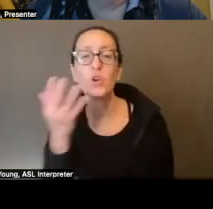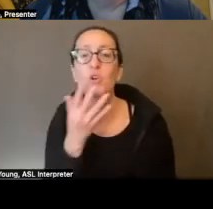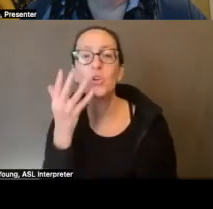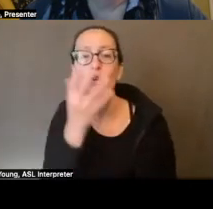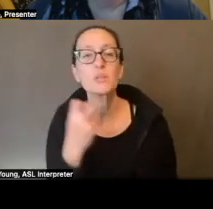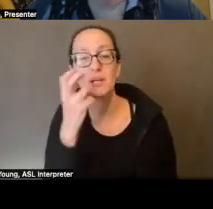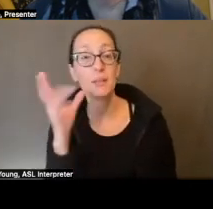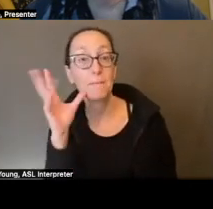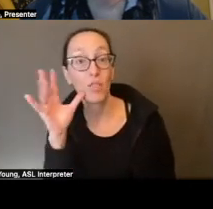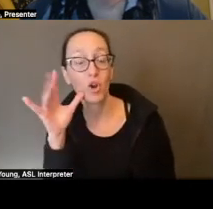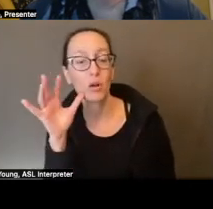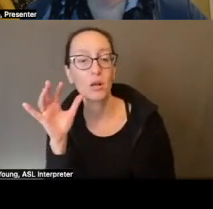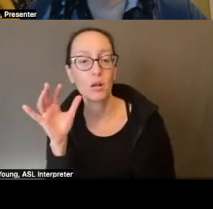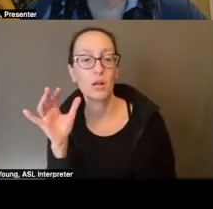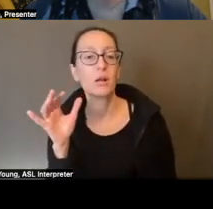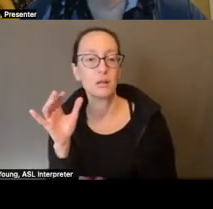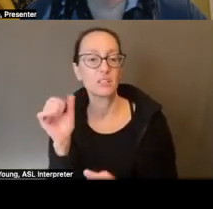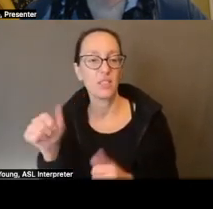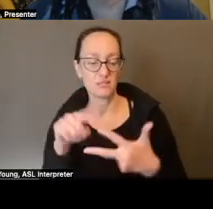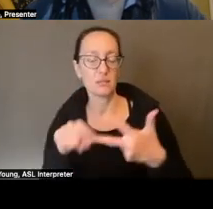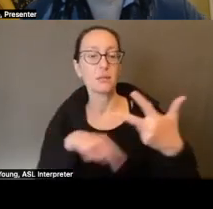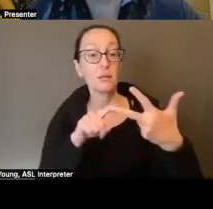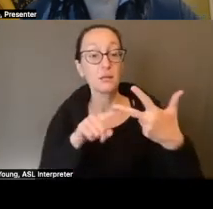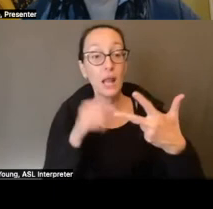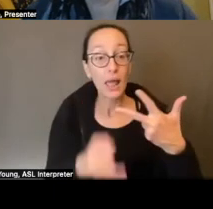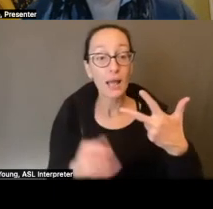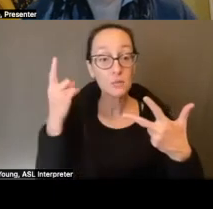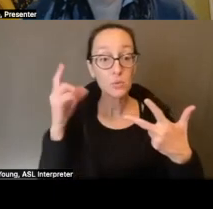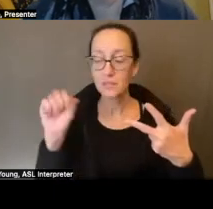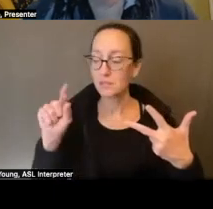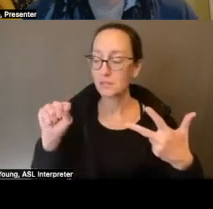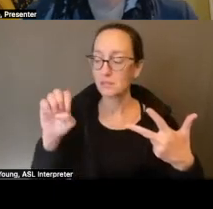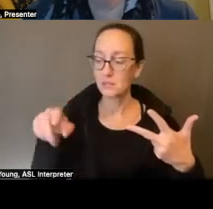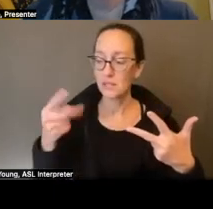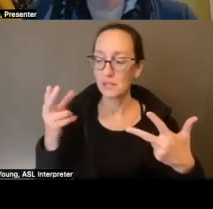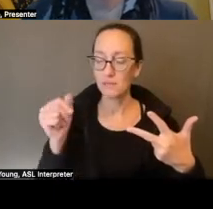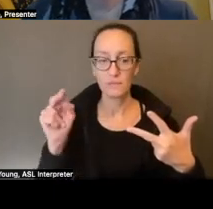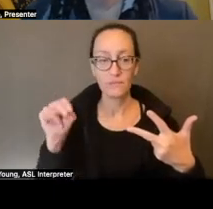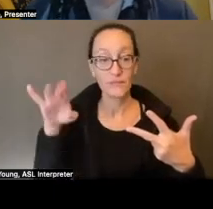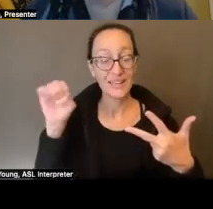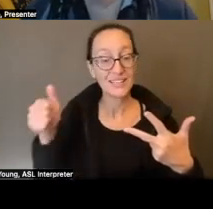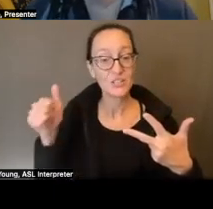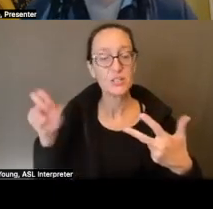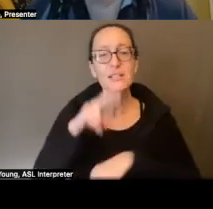And the very last one, Stephanie, She is a national certified cued speech instructor